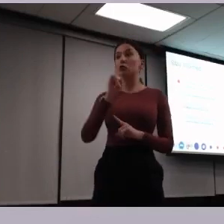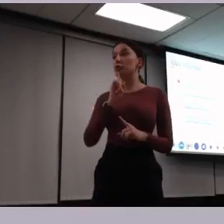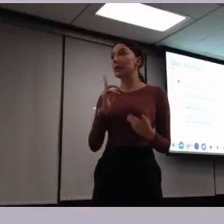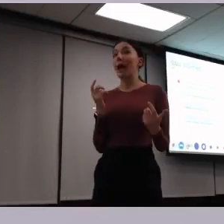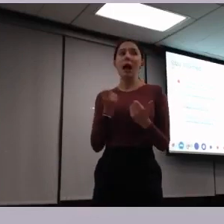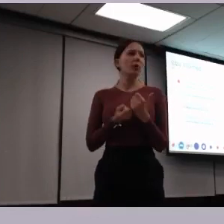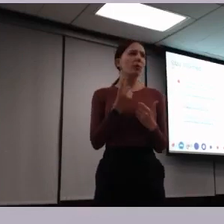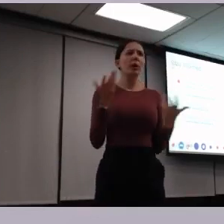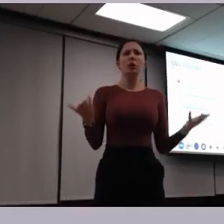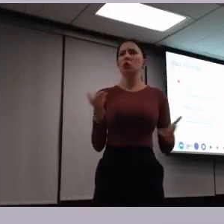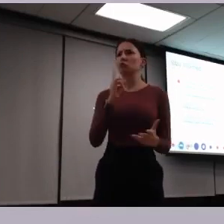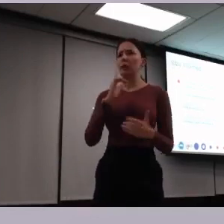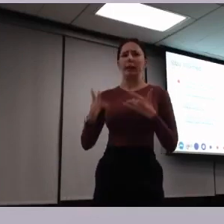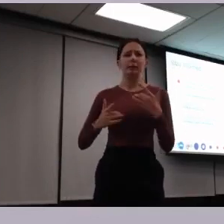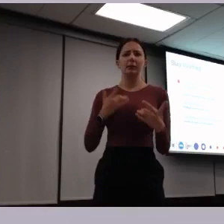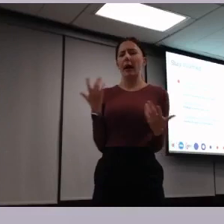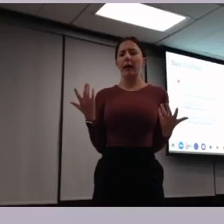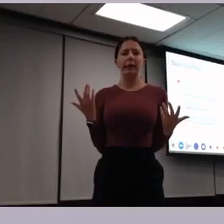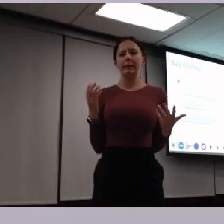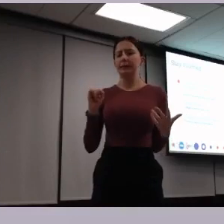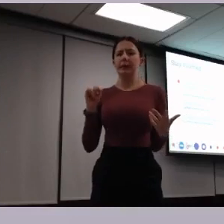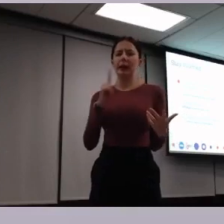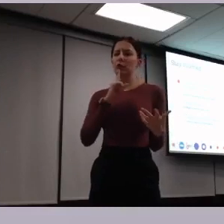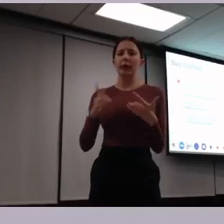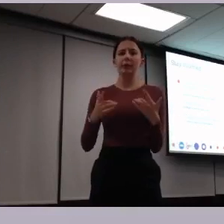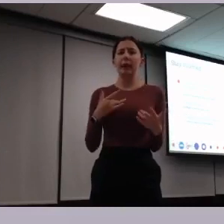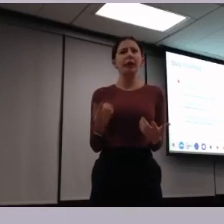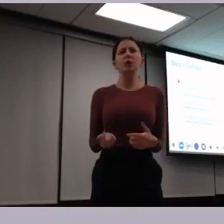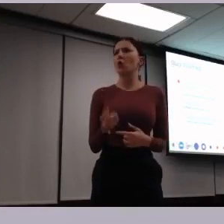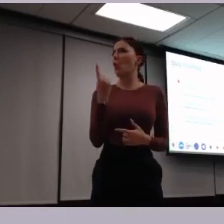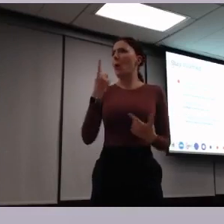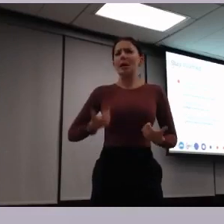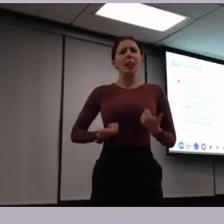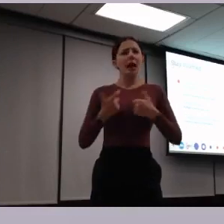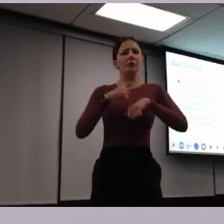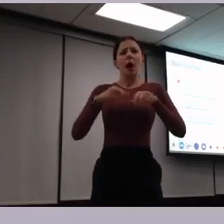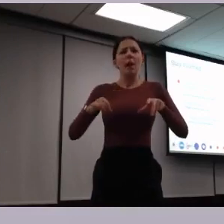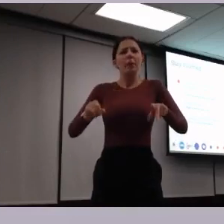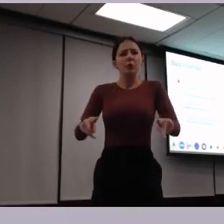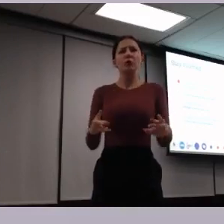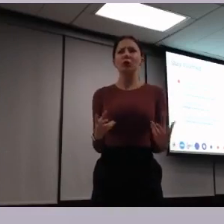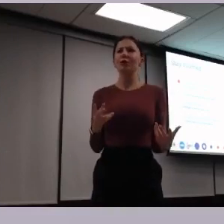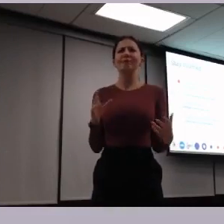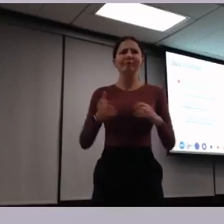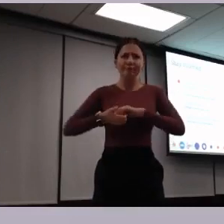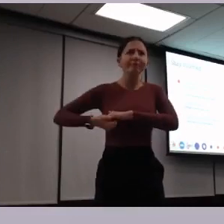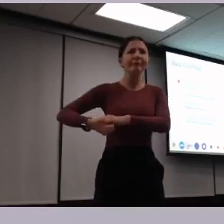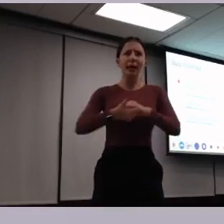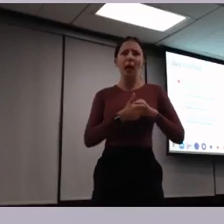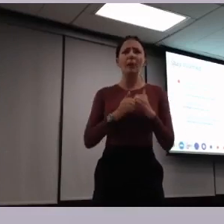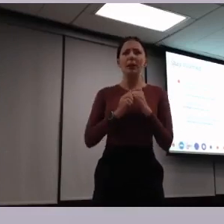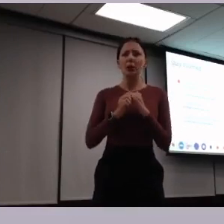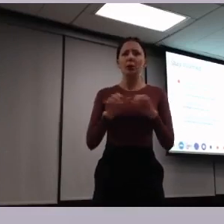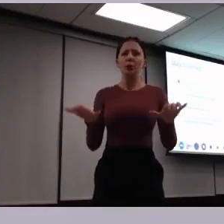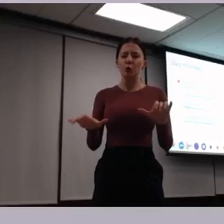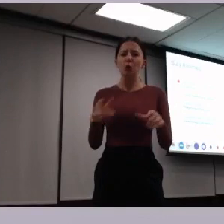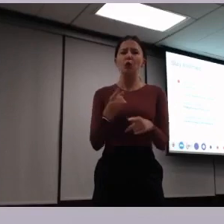This is a once in a lifetime opportunity, as you well know. Let's get it right. So thank you so much for coming. Just a housekeeping thing.